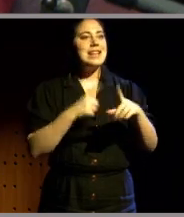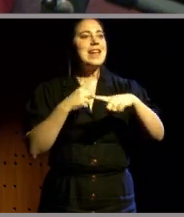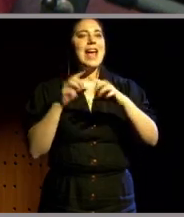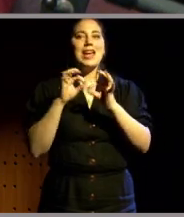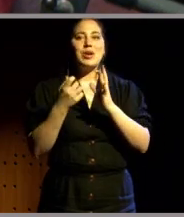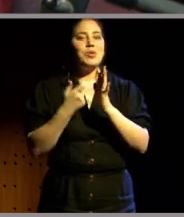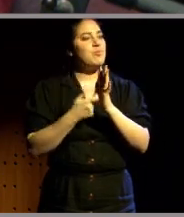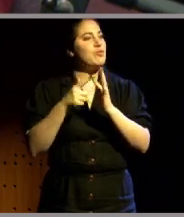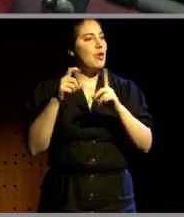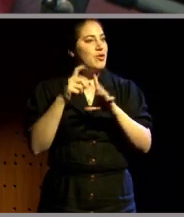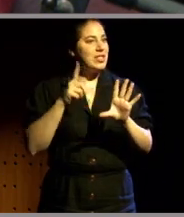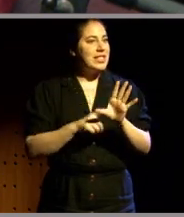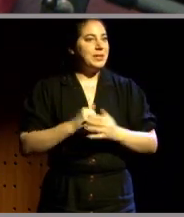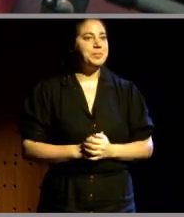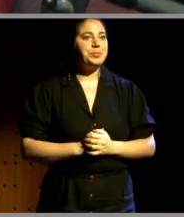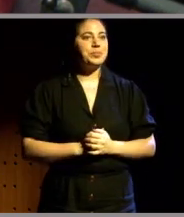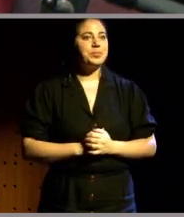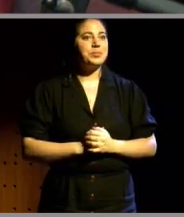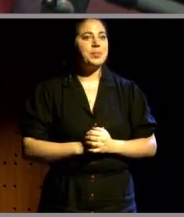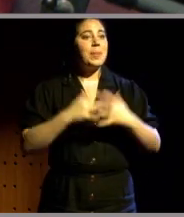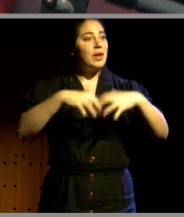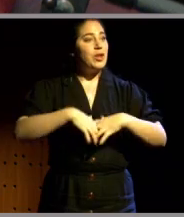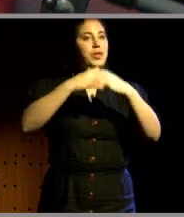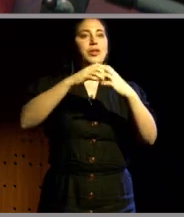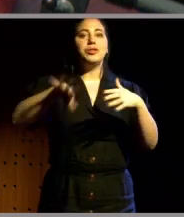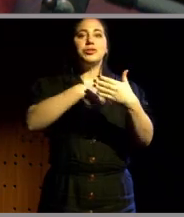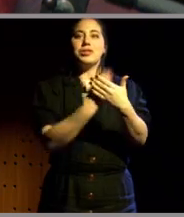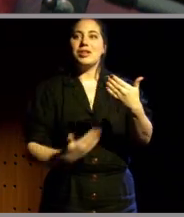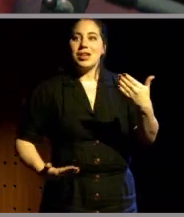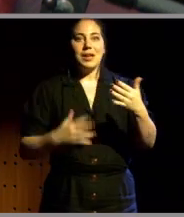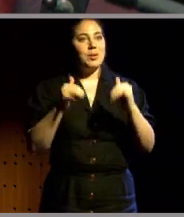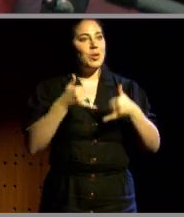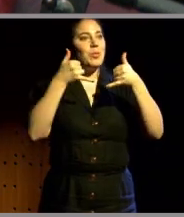The Dreaming Award, which supports two inspirational young First Nations artists aged between